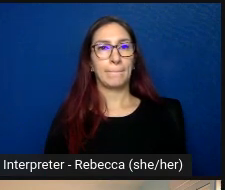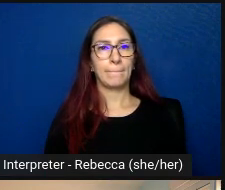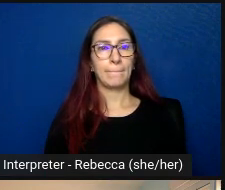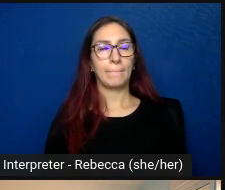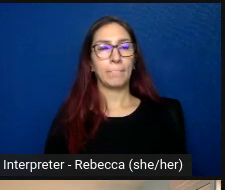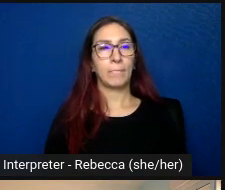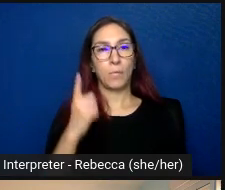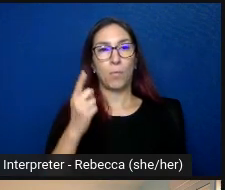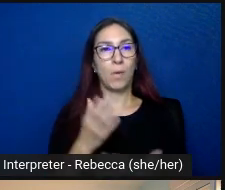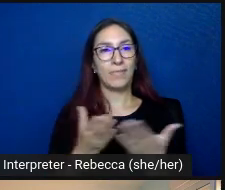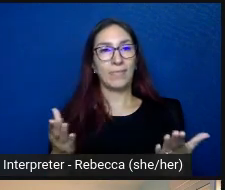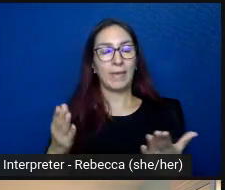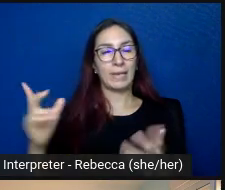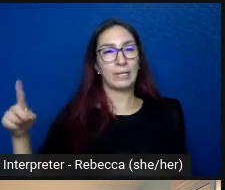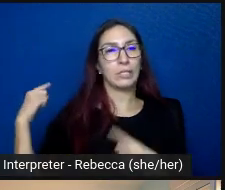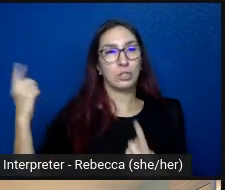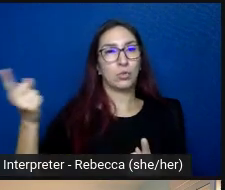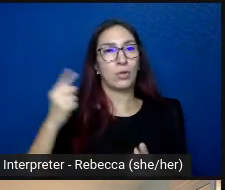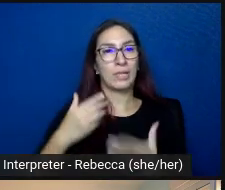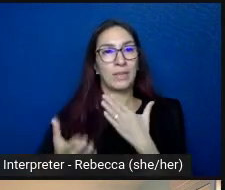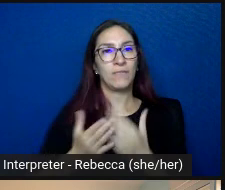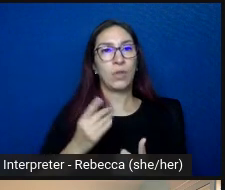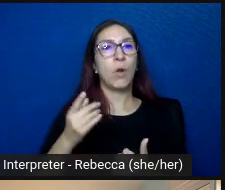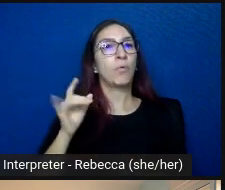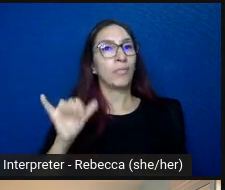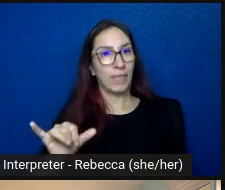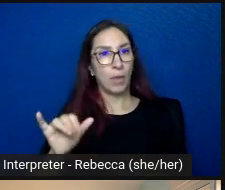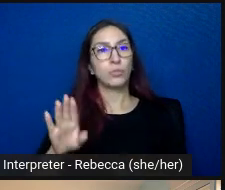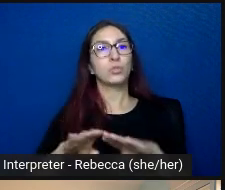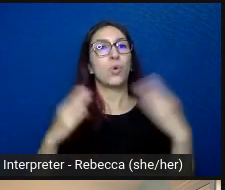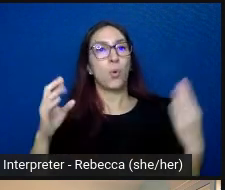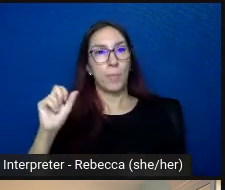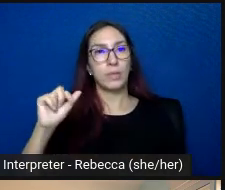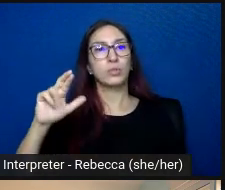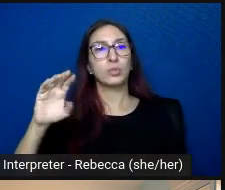even though it was an open-source system since the beginning,